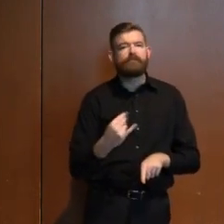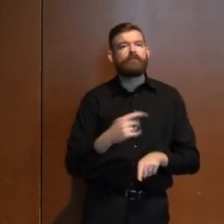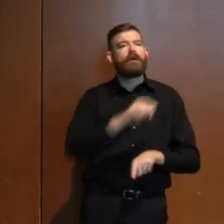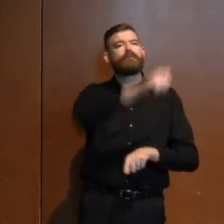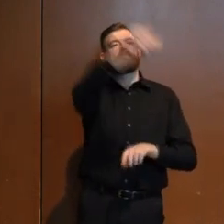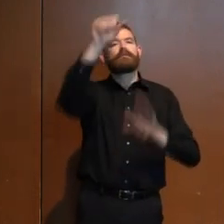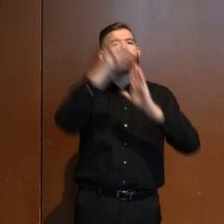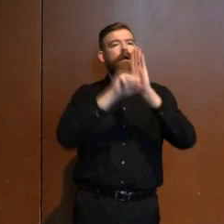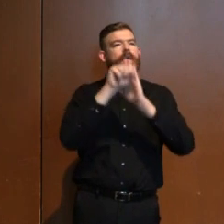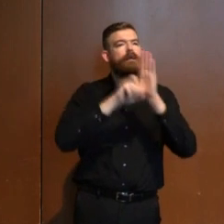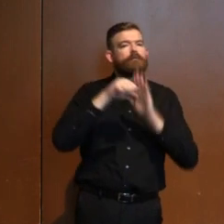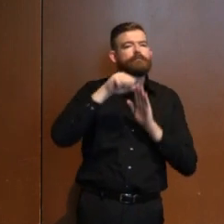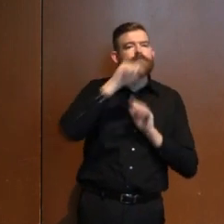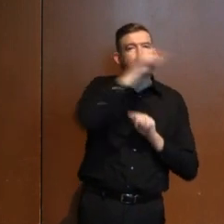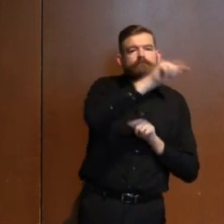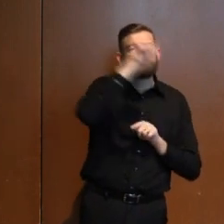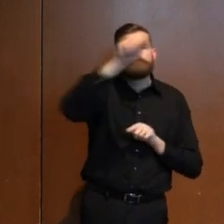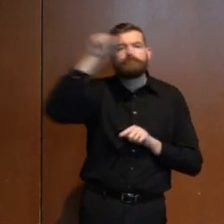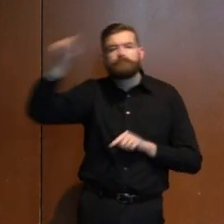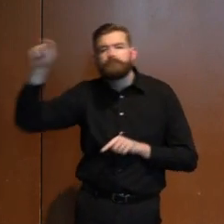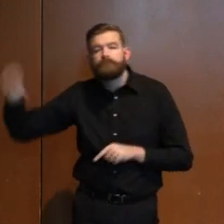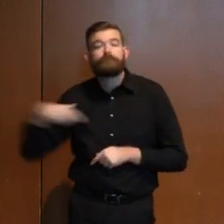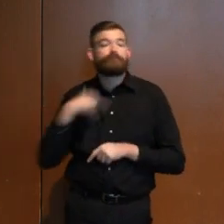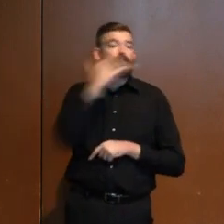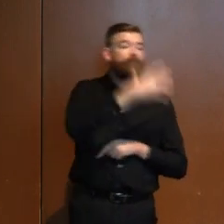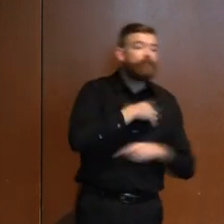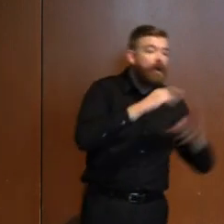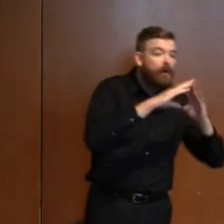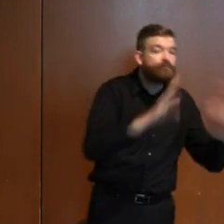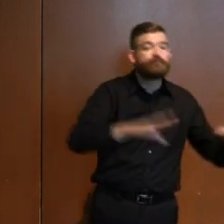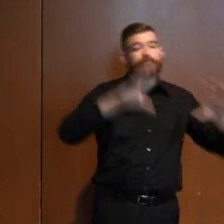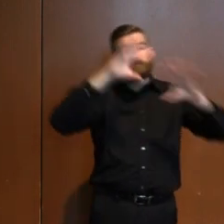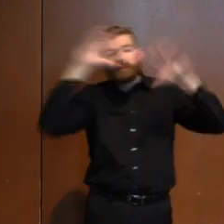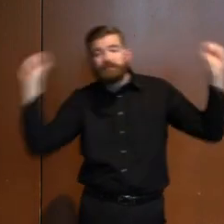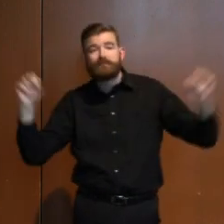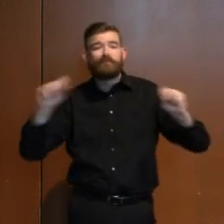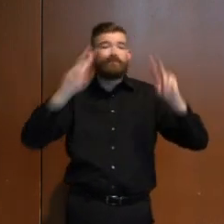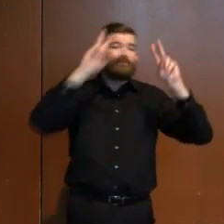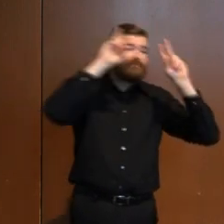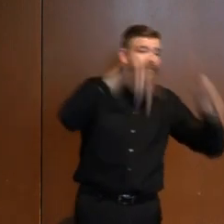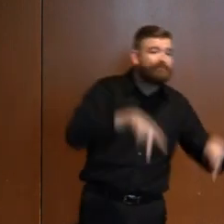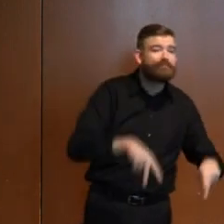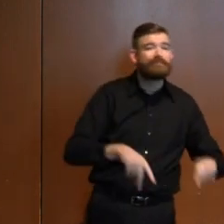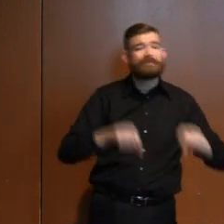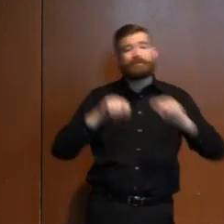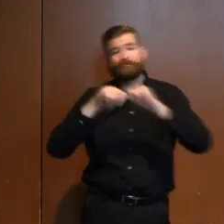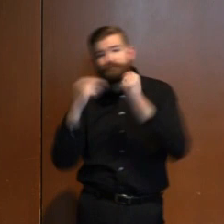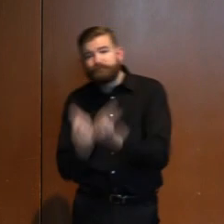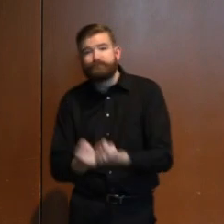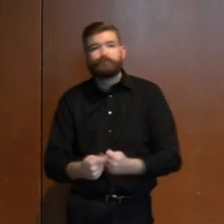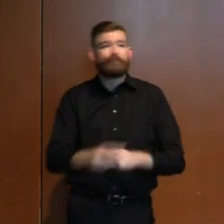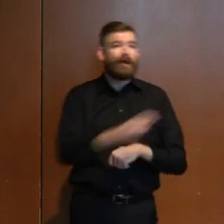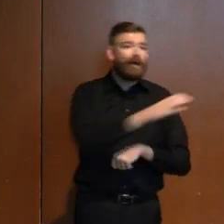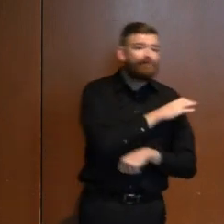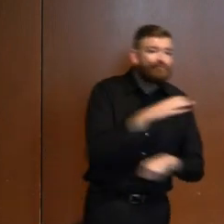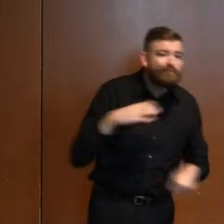I SPENT A TREMENDOUS AMOUNT OF TIME AND EVIDENCE BURNING UP THE PHONE LINES TO THE WHITE HOUSE, TO THE PRESIDENT, VICE